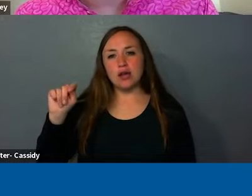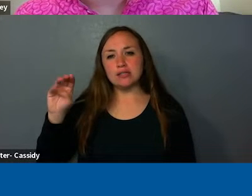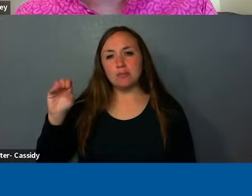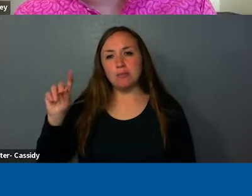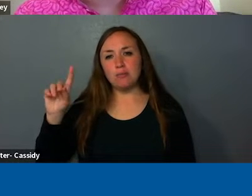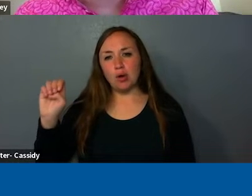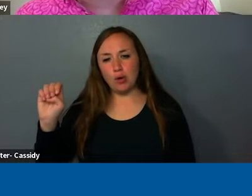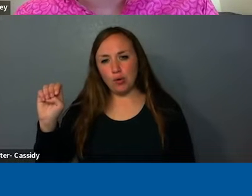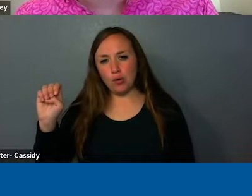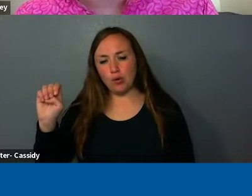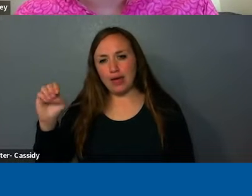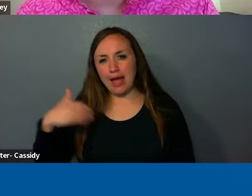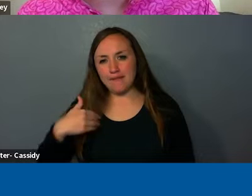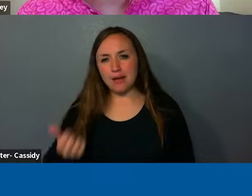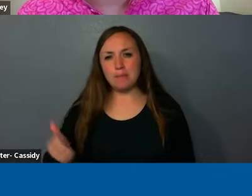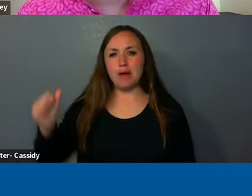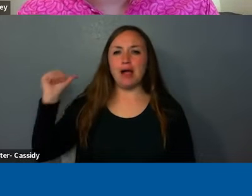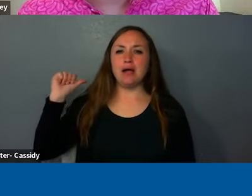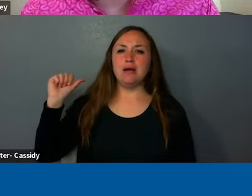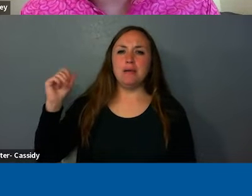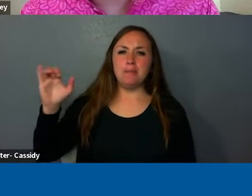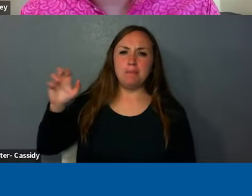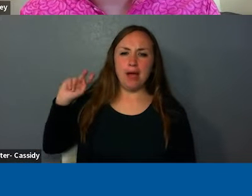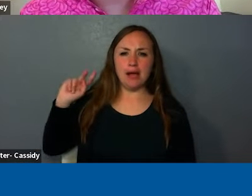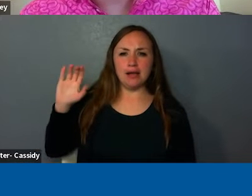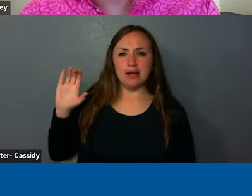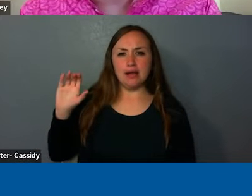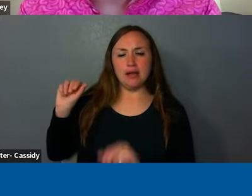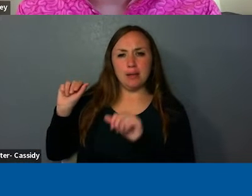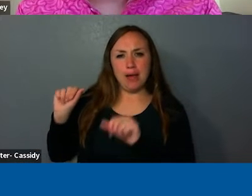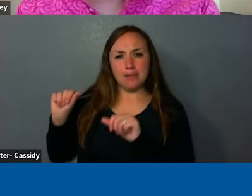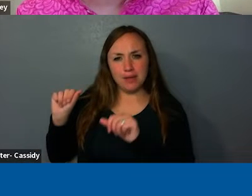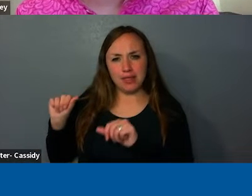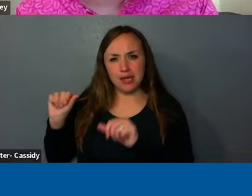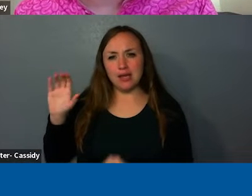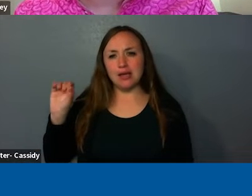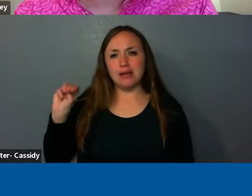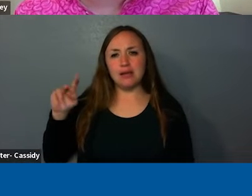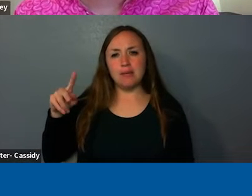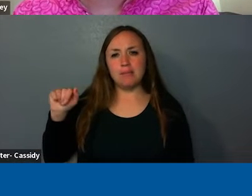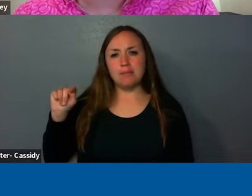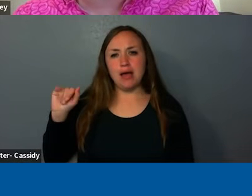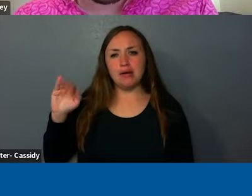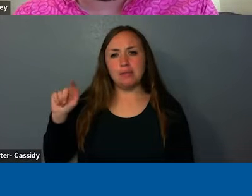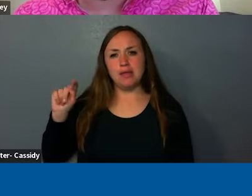does not have forwards compatibility, which means that high contrast mode will be forever consigned to Internet Explorer,